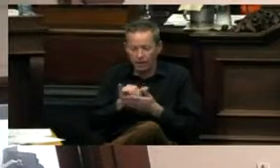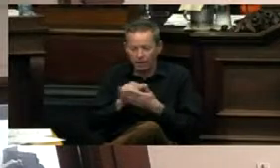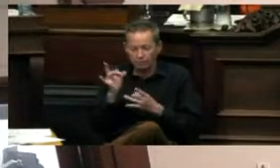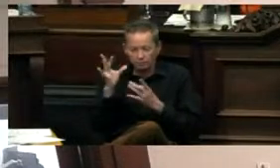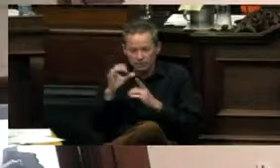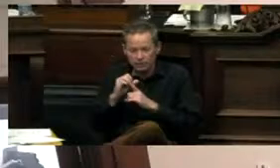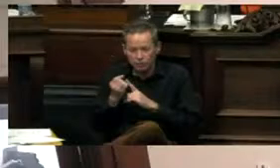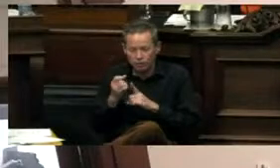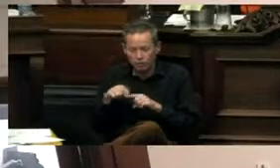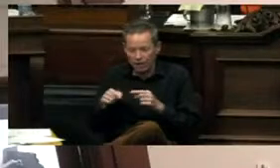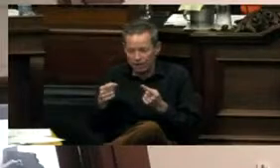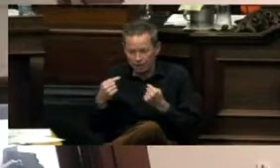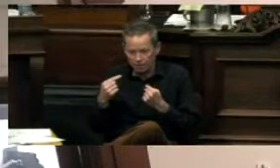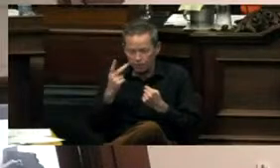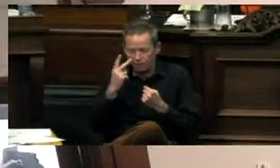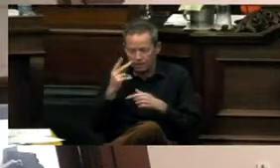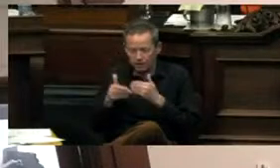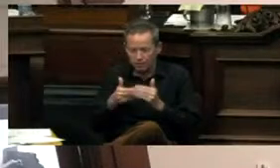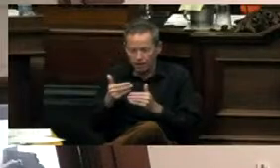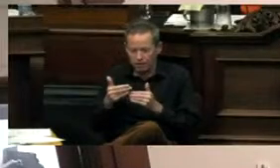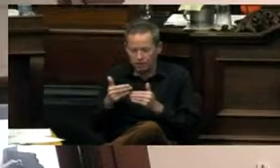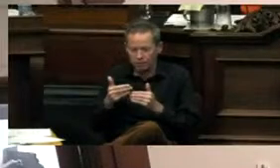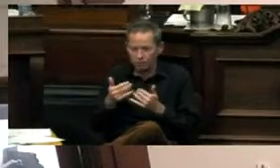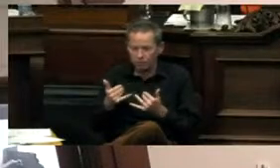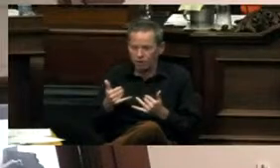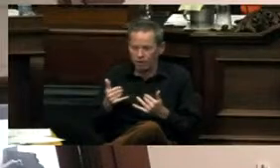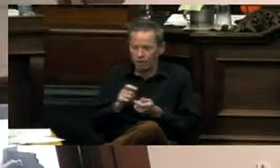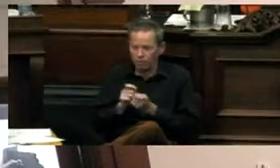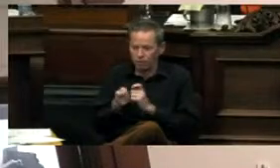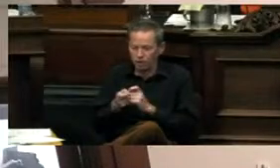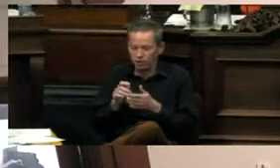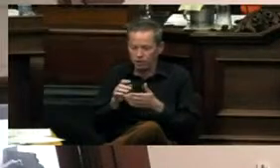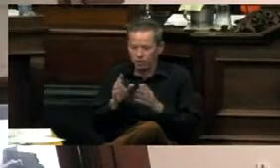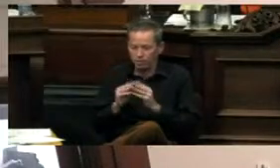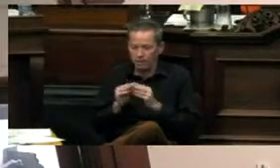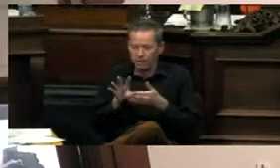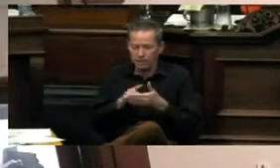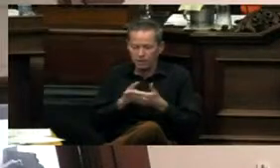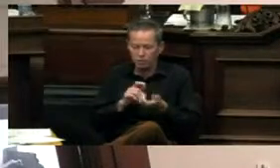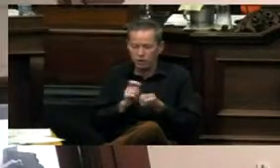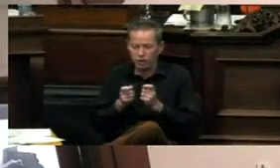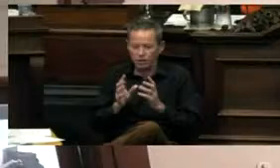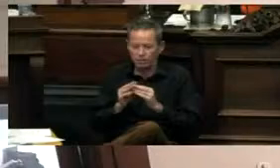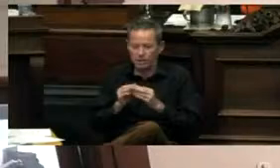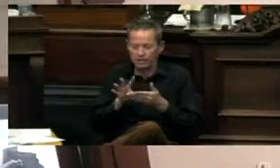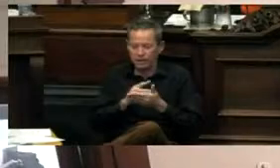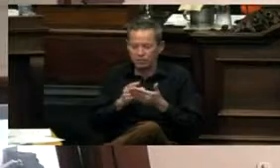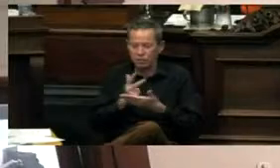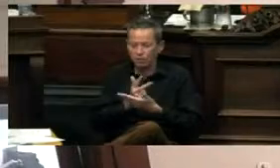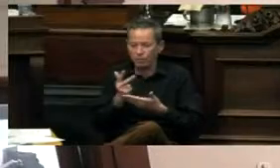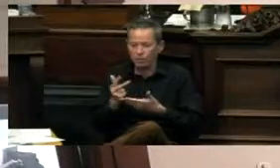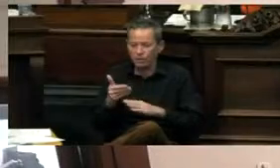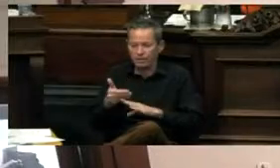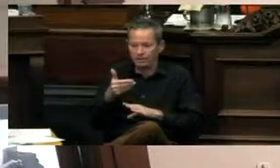the morning of or the day before or even or even three days before, the dire situation won't